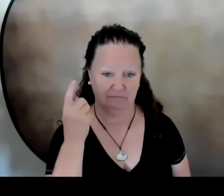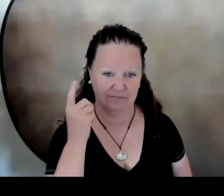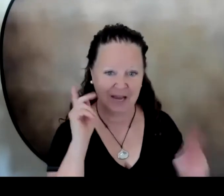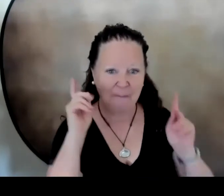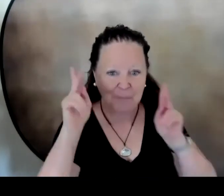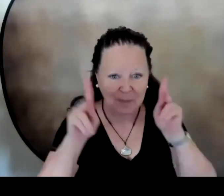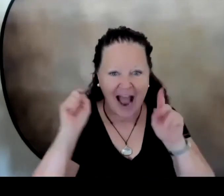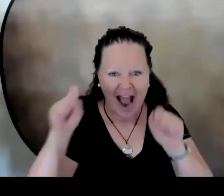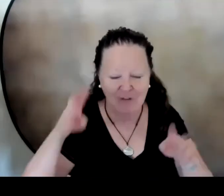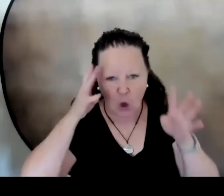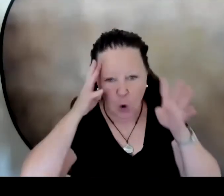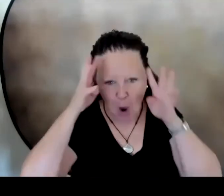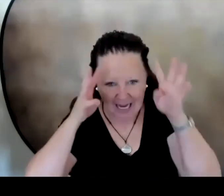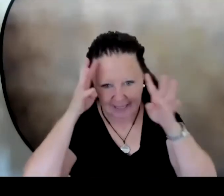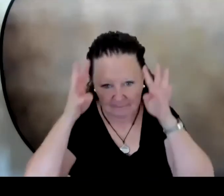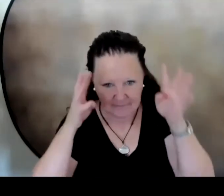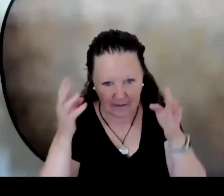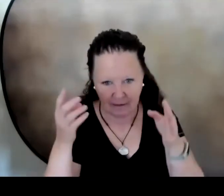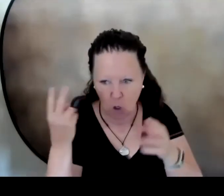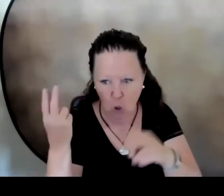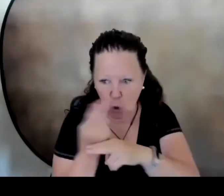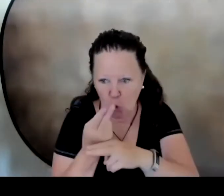That's all. That's really great.